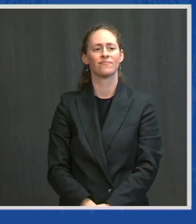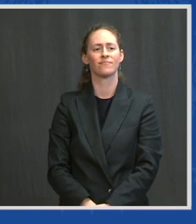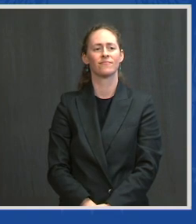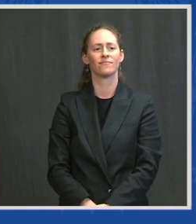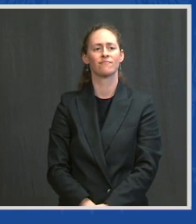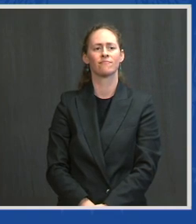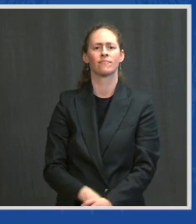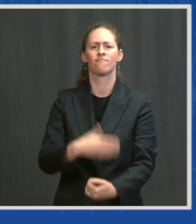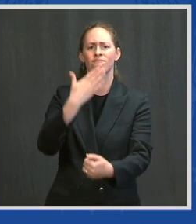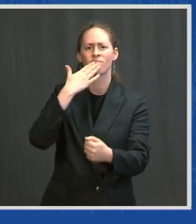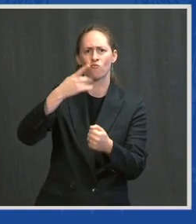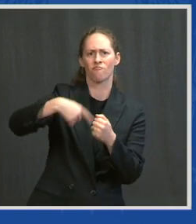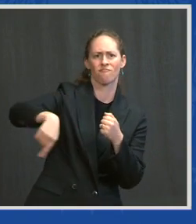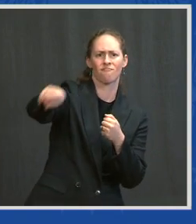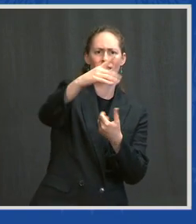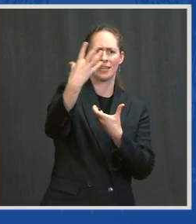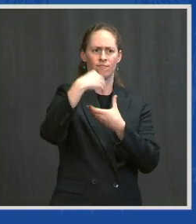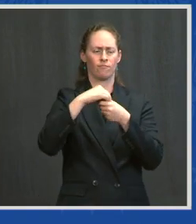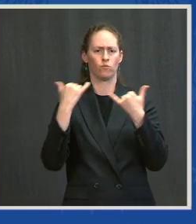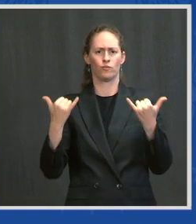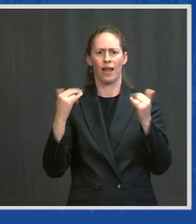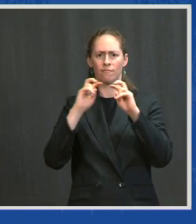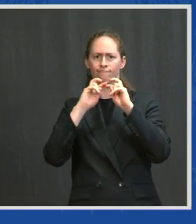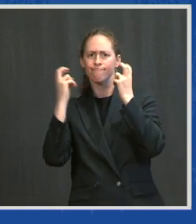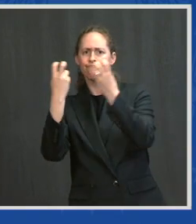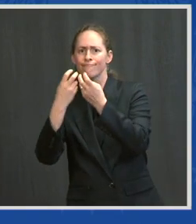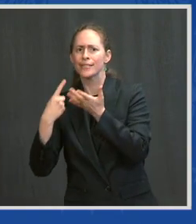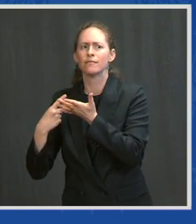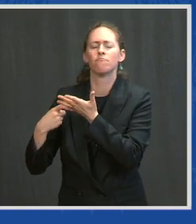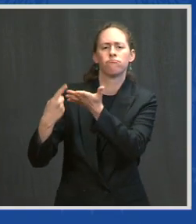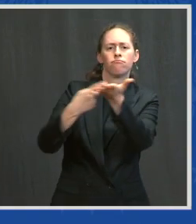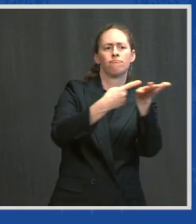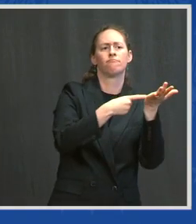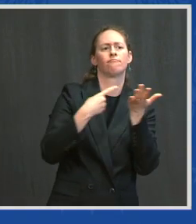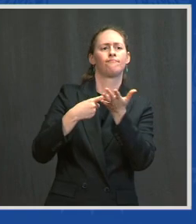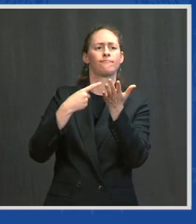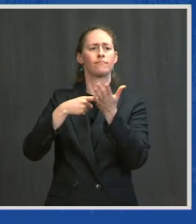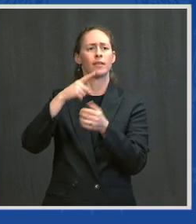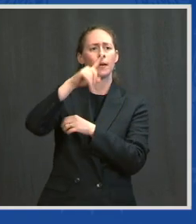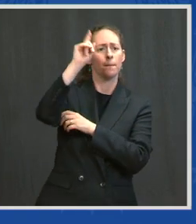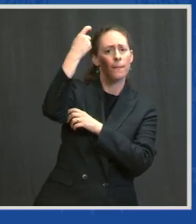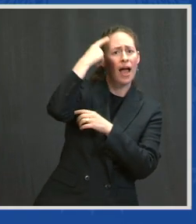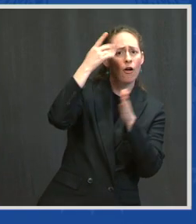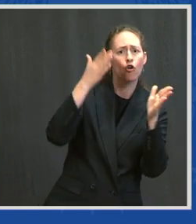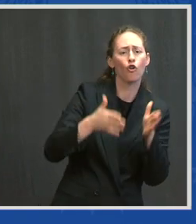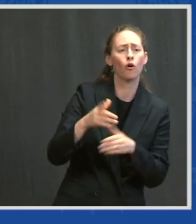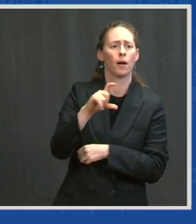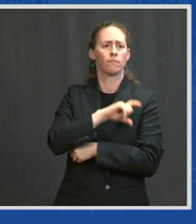two mayors -- three mayors, chiefs of police, attorneys general, and community organizers